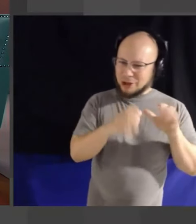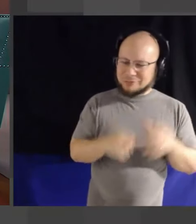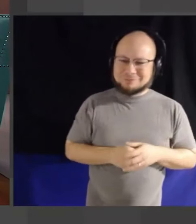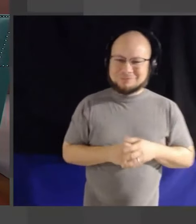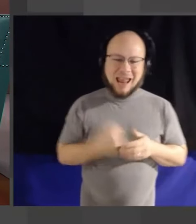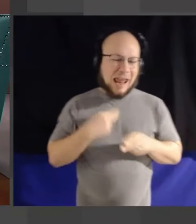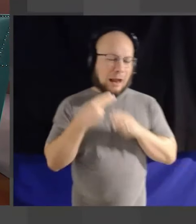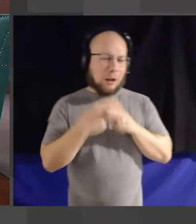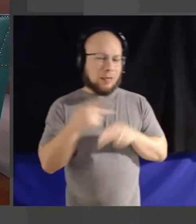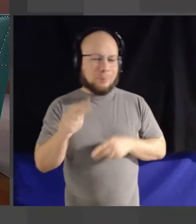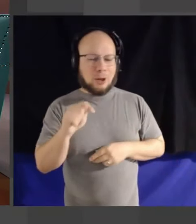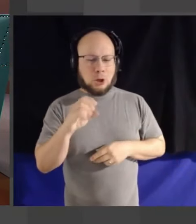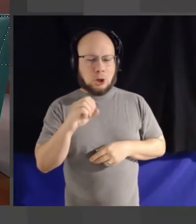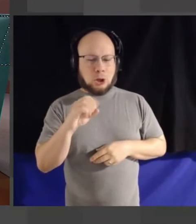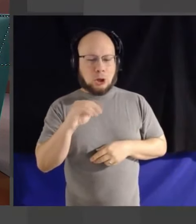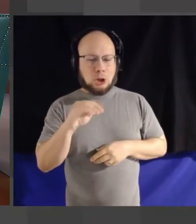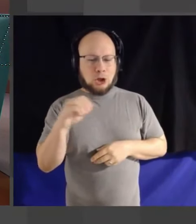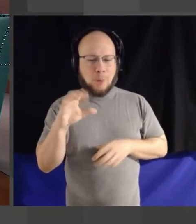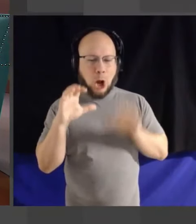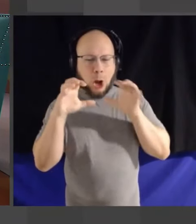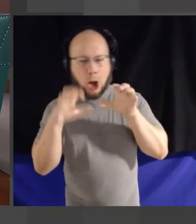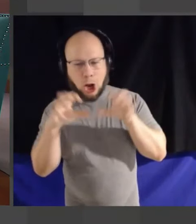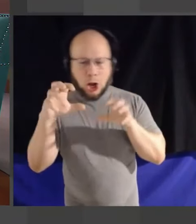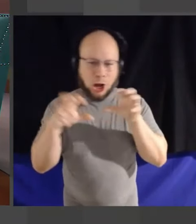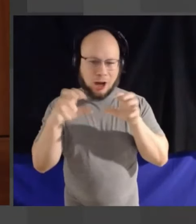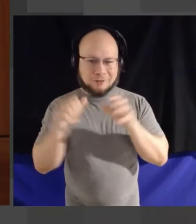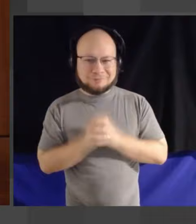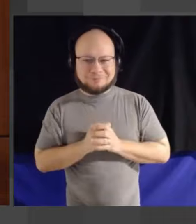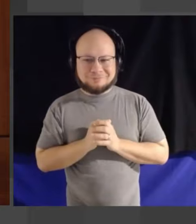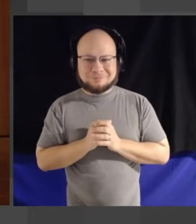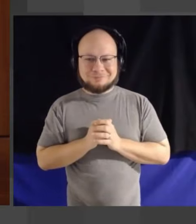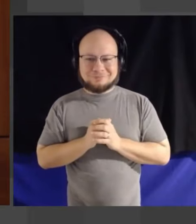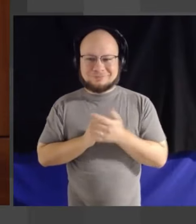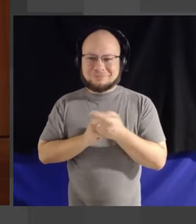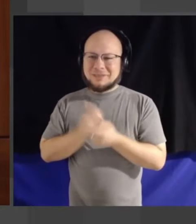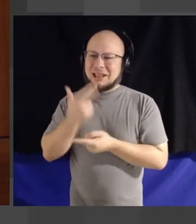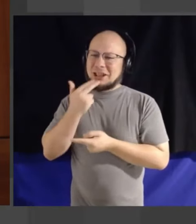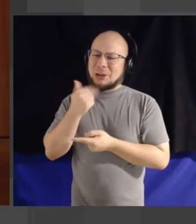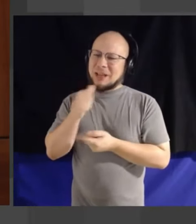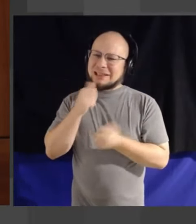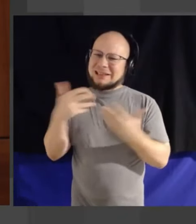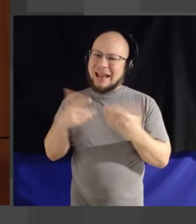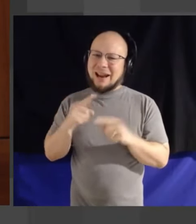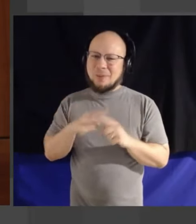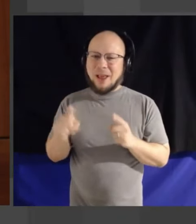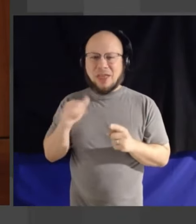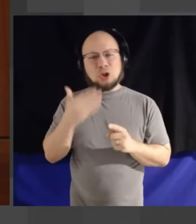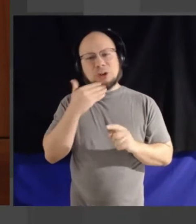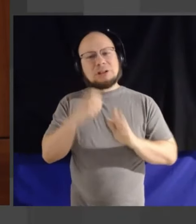MONSTER THERE AT THE END TOO. I CALL HIM TOMEL. HE IS SO CUTE.